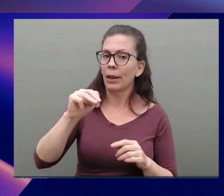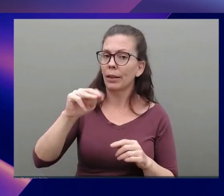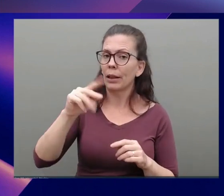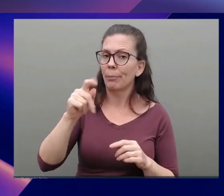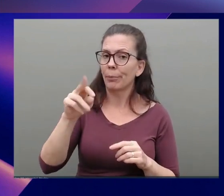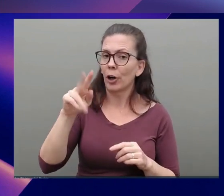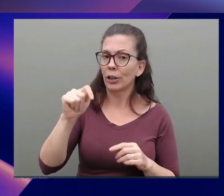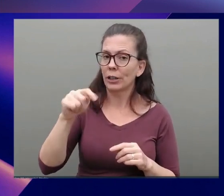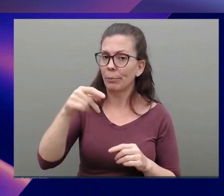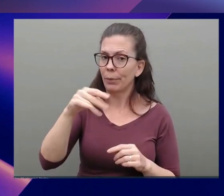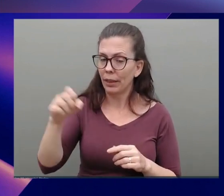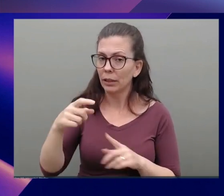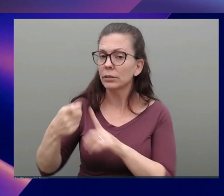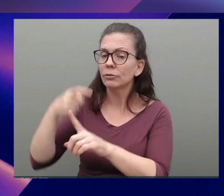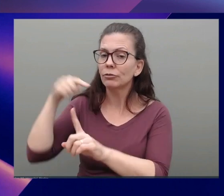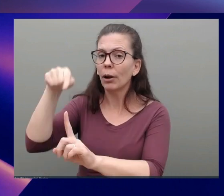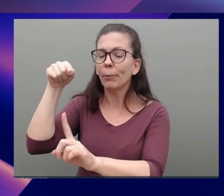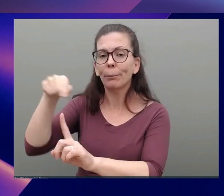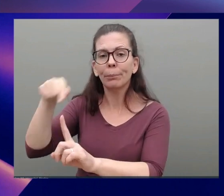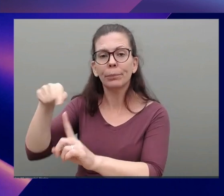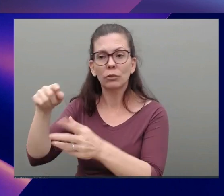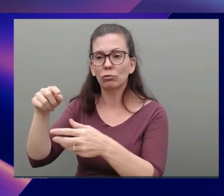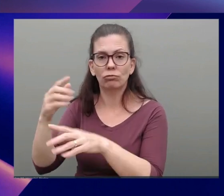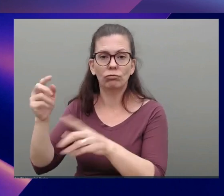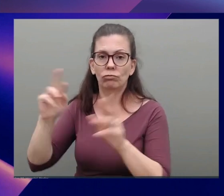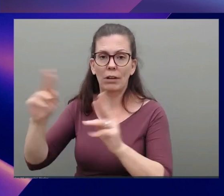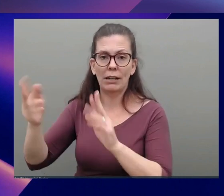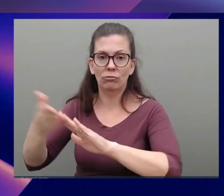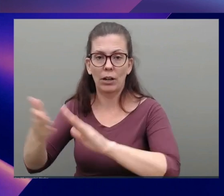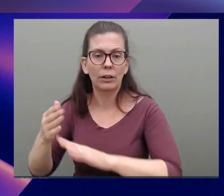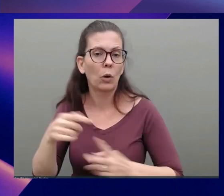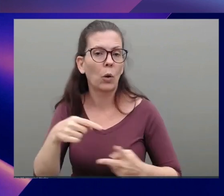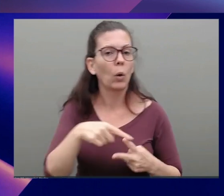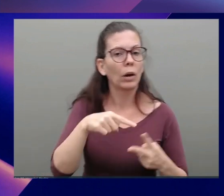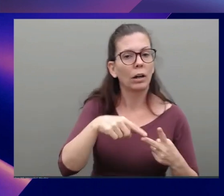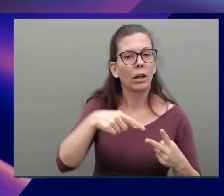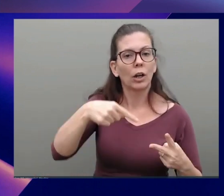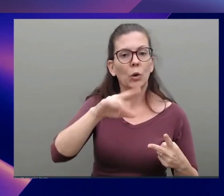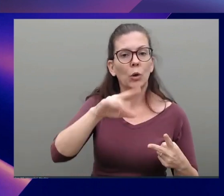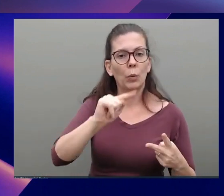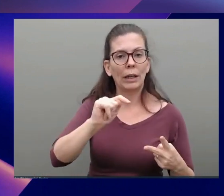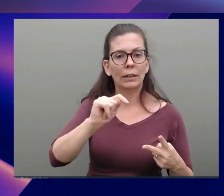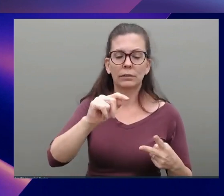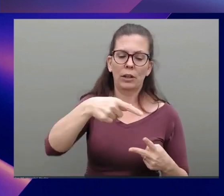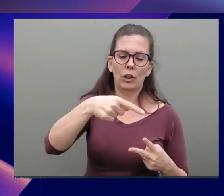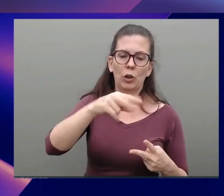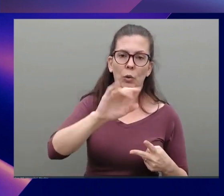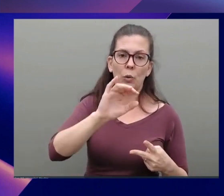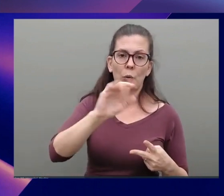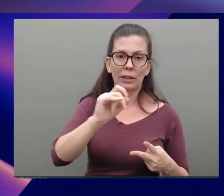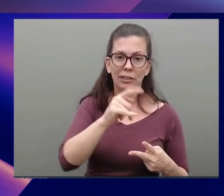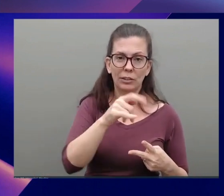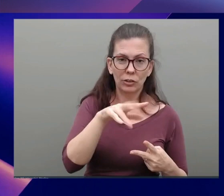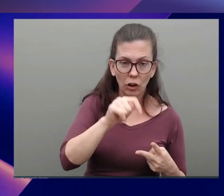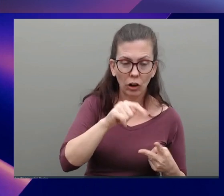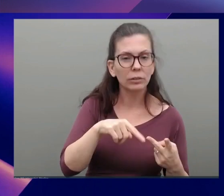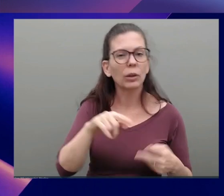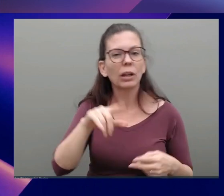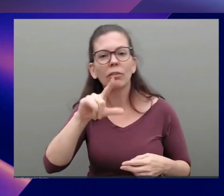There are AMIs from the AWS Quick Start. These AMIs from the quick start, we have Linux machines, we have Linux images, we have Windows images,